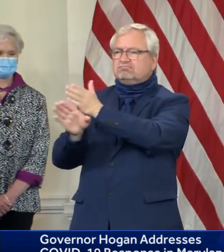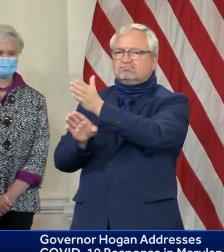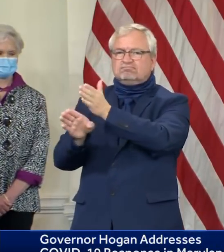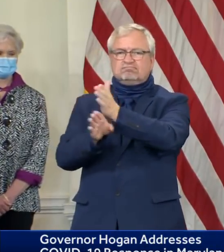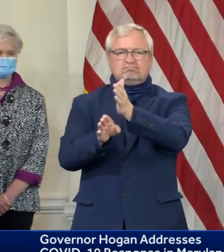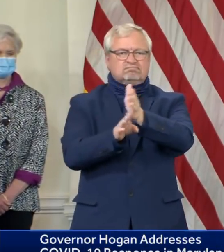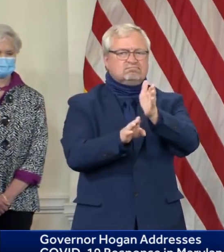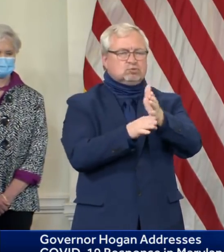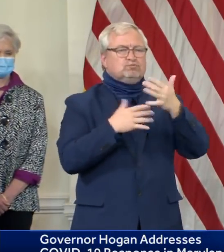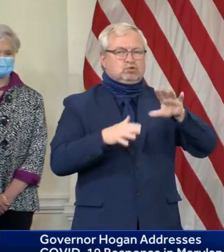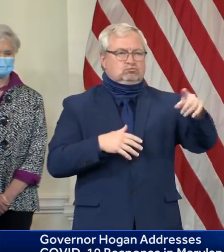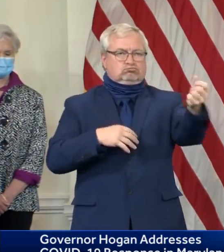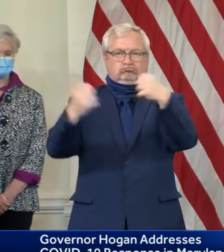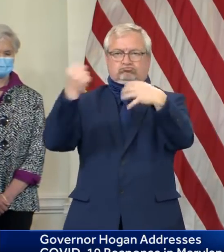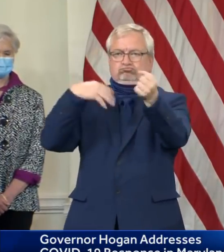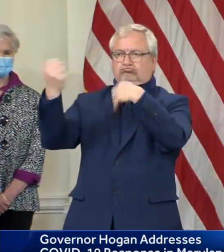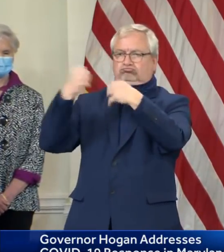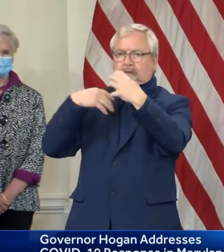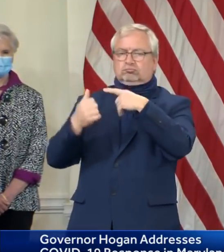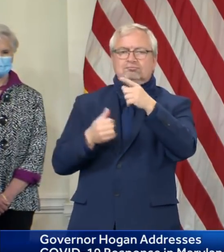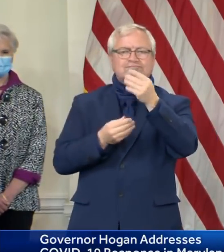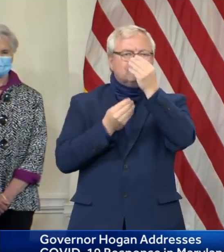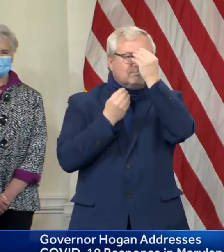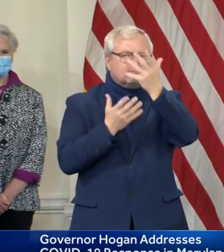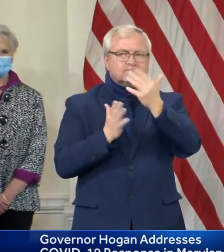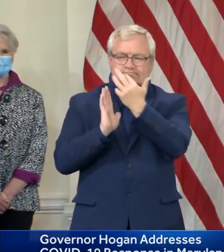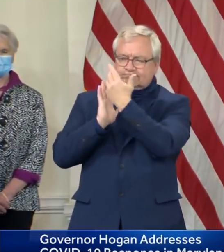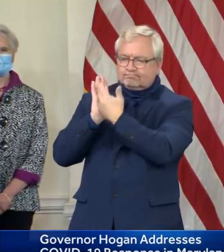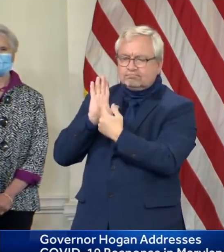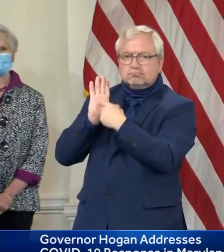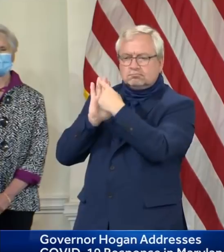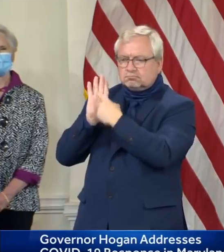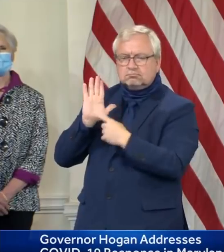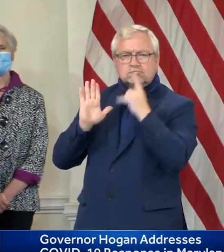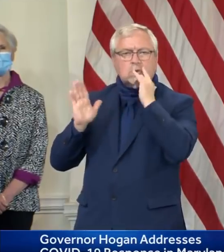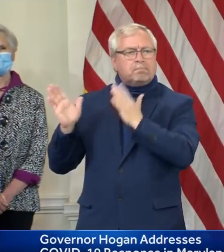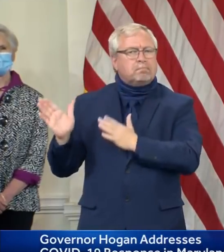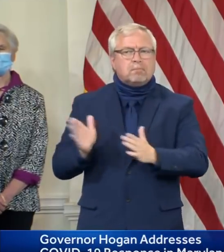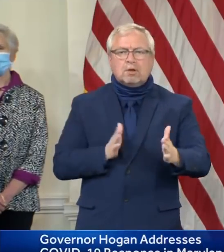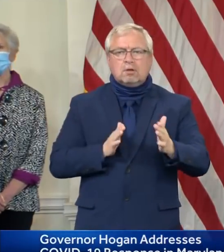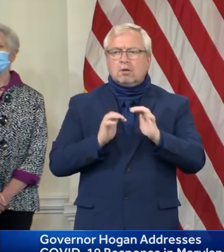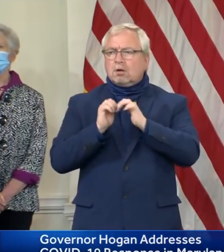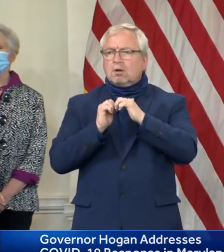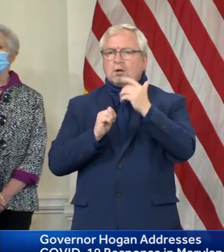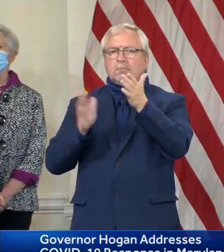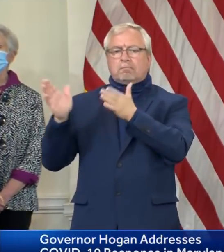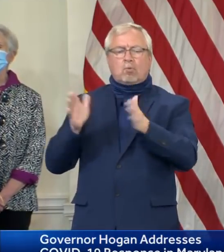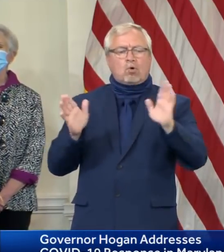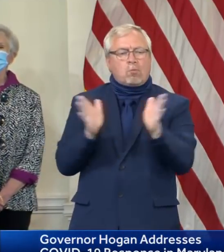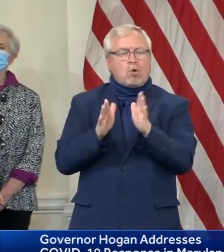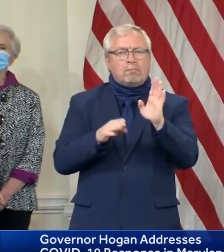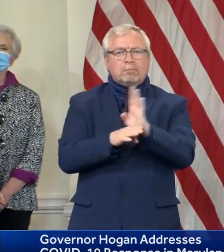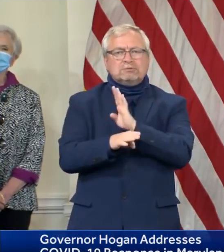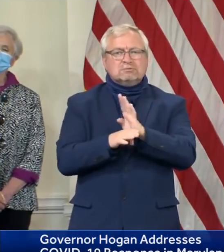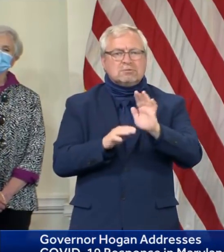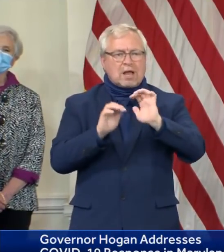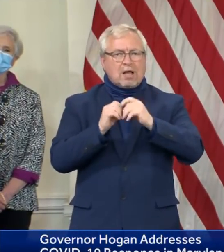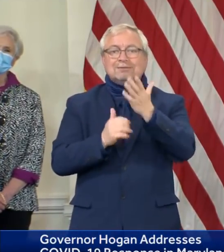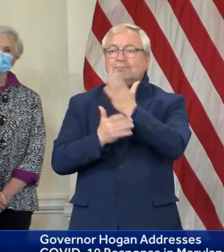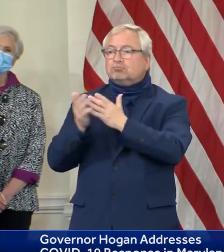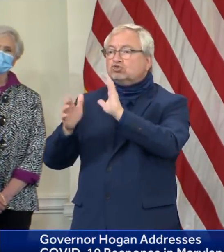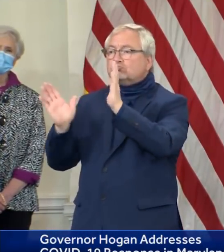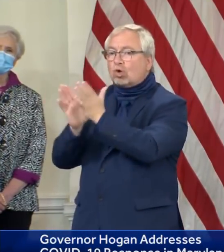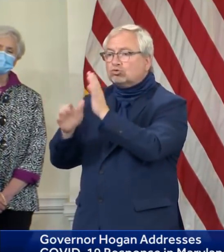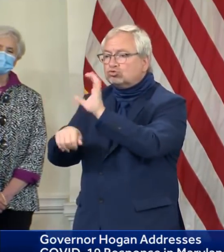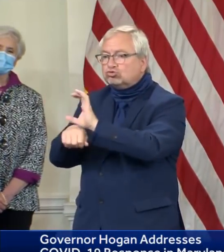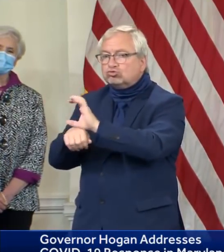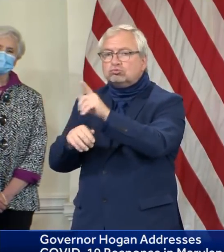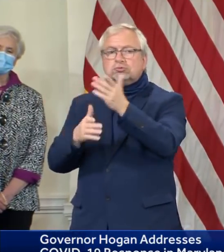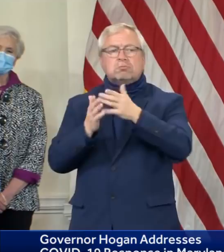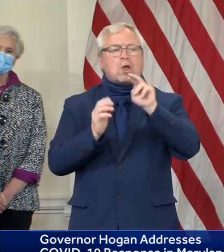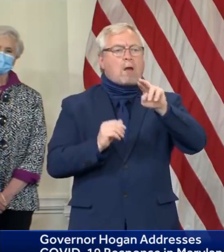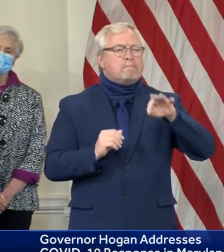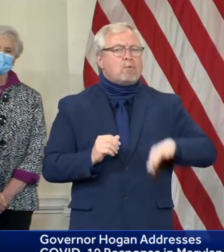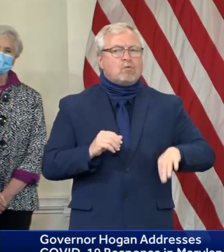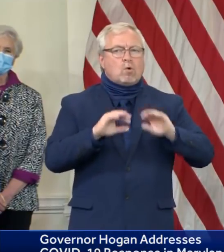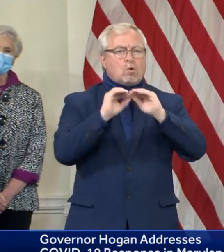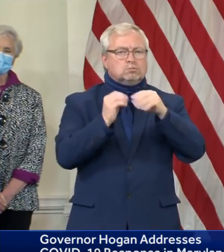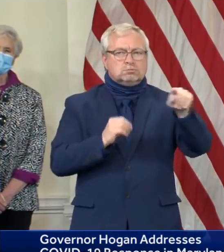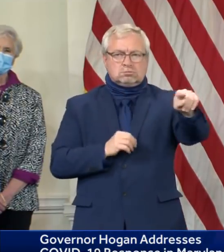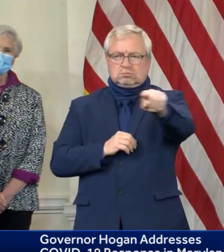WE RECEIVED REPORTS FROM 15 INDUSTRY SPECIFIC BUSINESS ADVISORY GROUPS, INCLUDING SMALL BUSINESSES, ALONG WITH CHURCHES AND NONPROFITS.